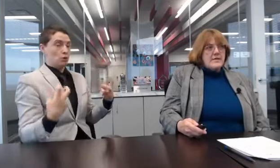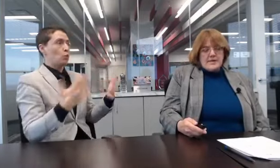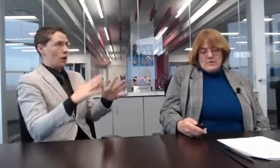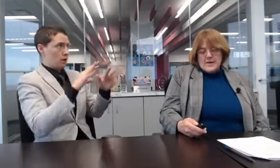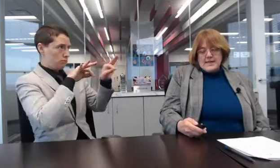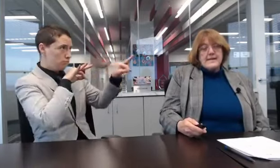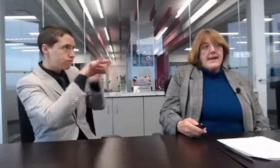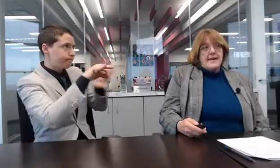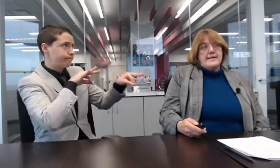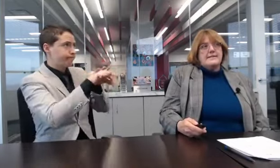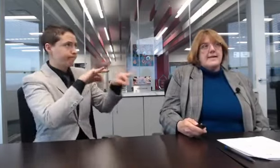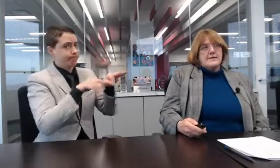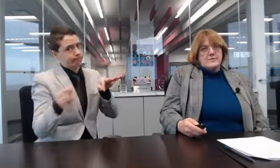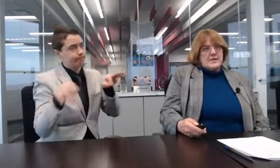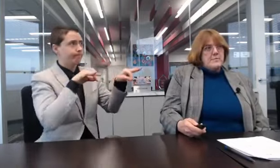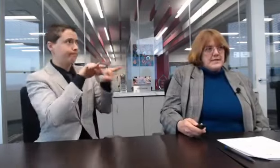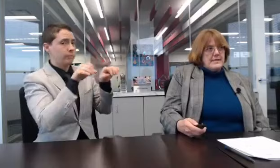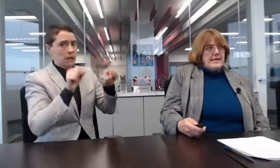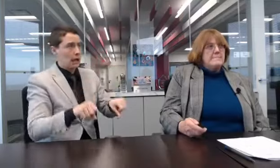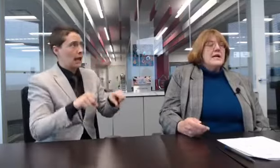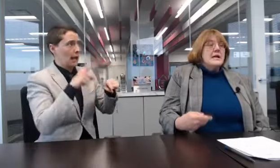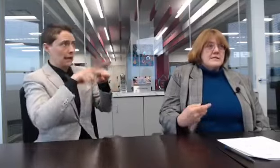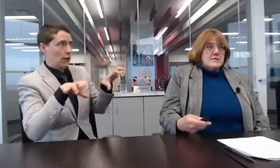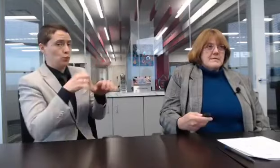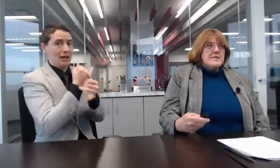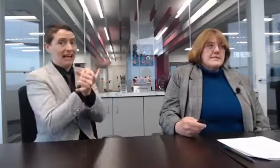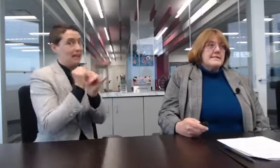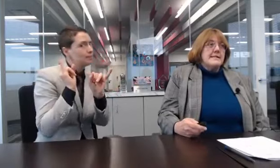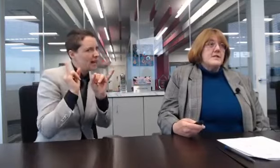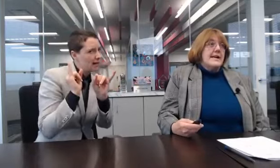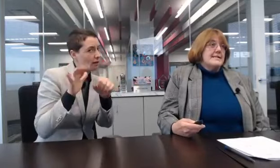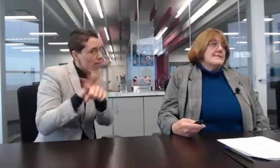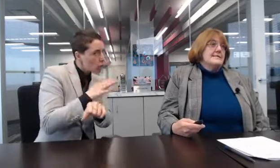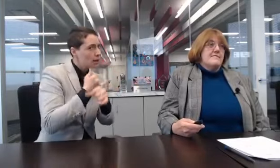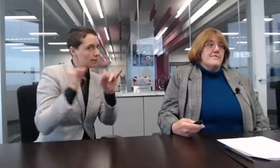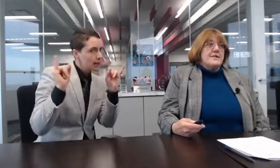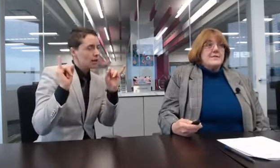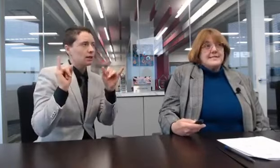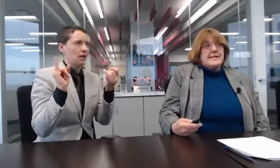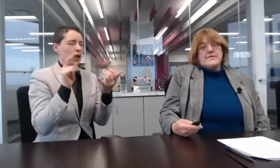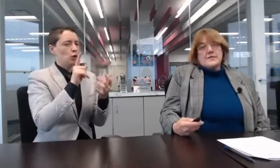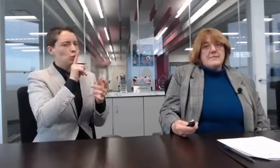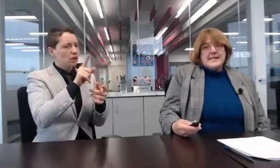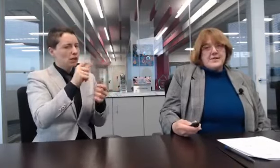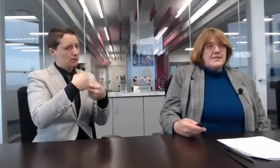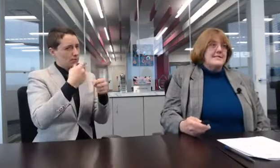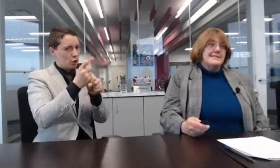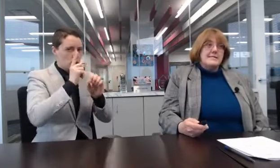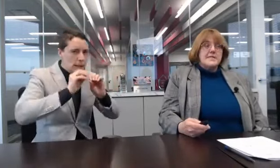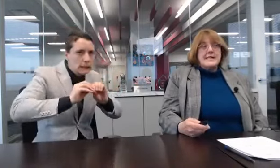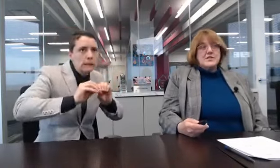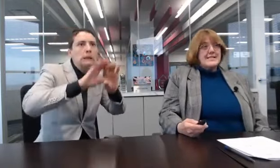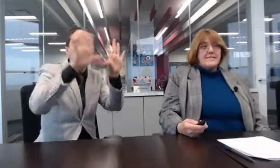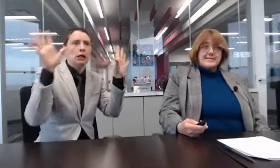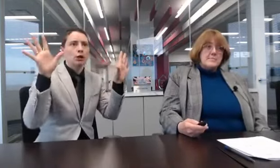about what they can and can't do independently. So some of the things they look at is the frequency of the limitation. Is it something that they have just sometimes,